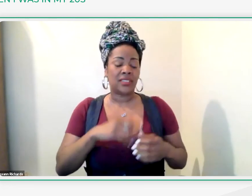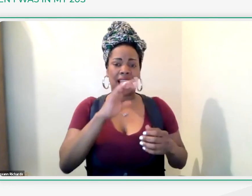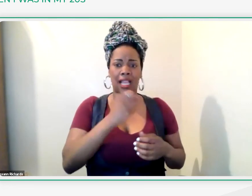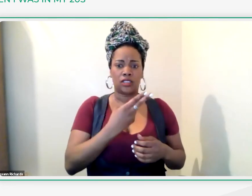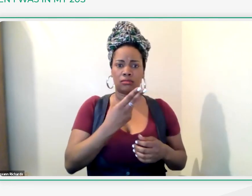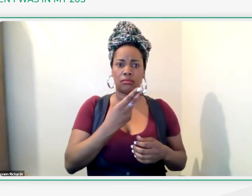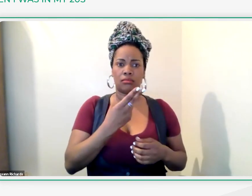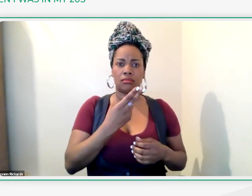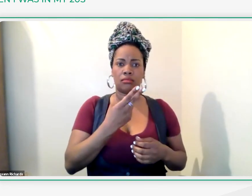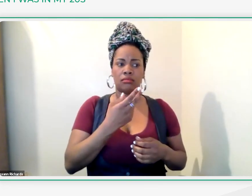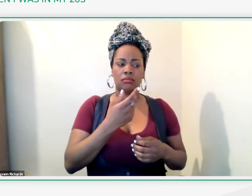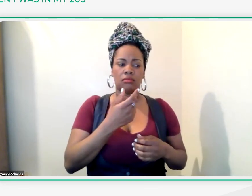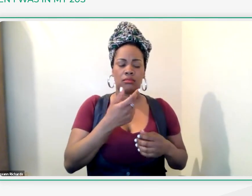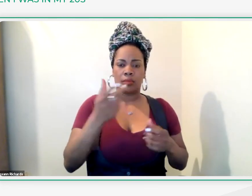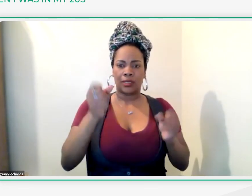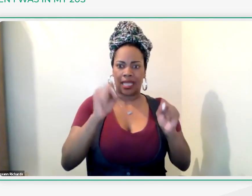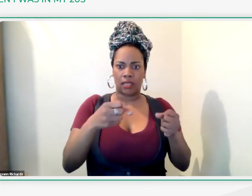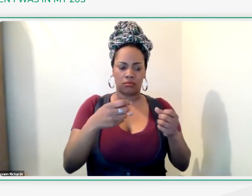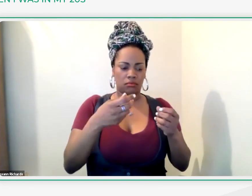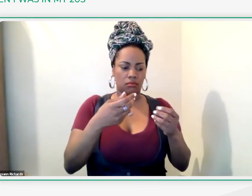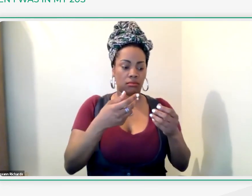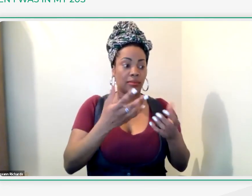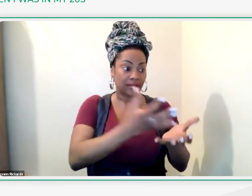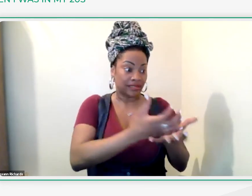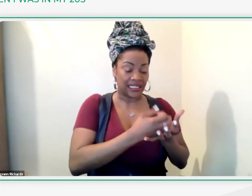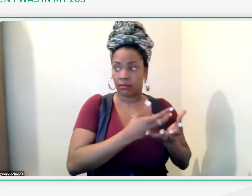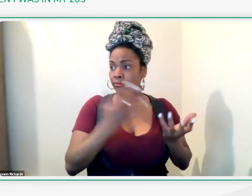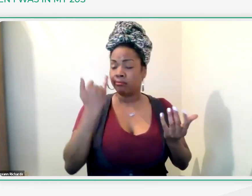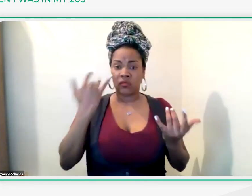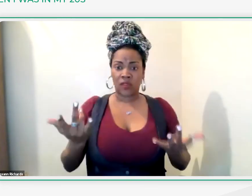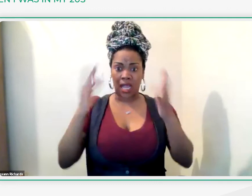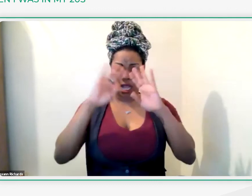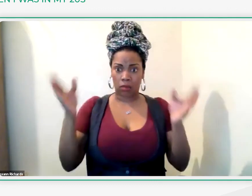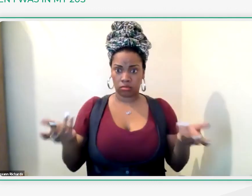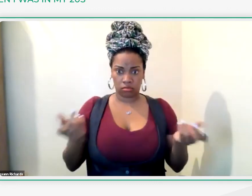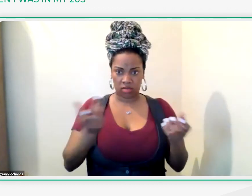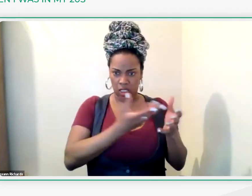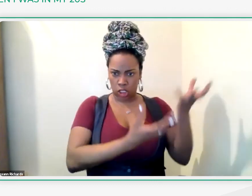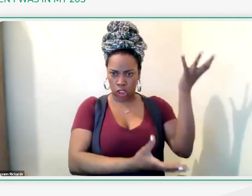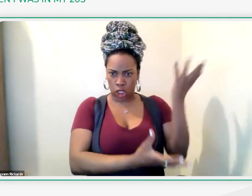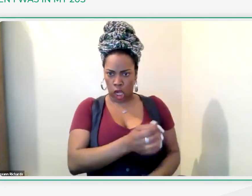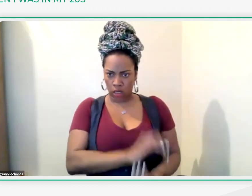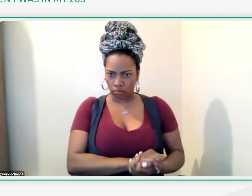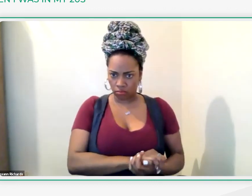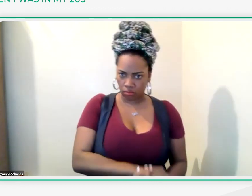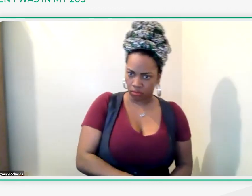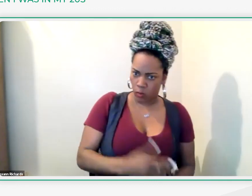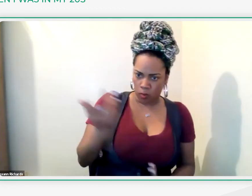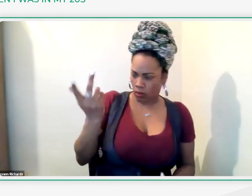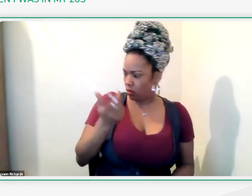And I have to say: it's actually credit cards. With cash, let's say if your house catches on fire.